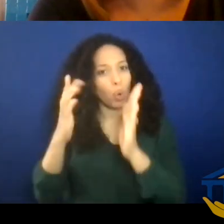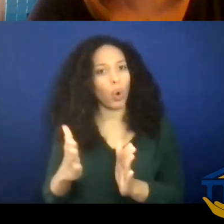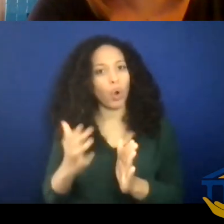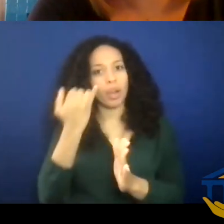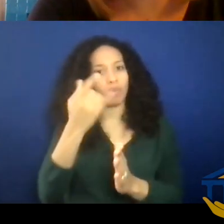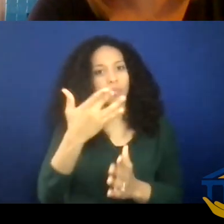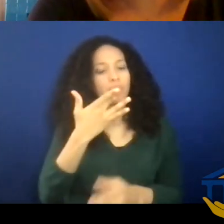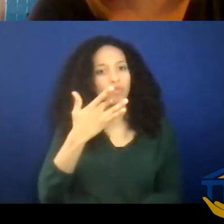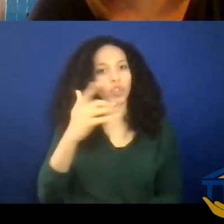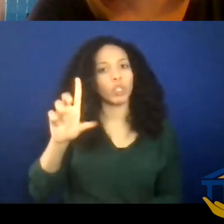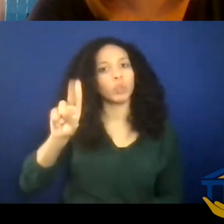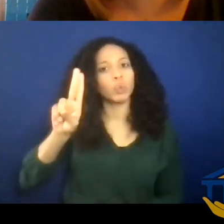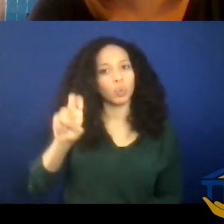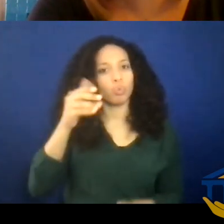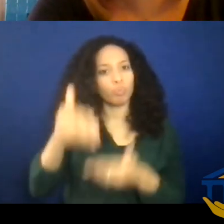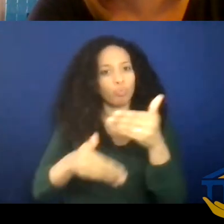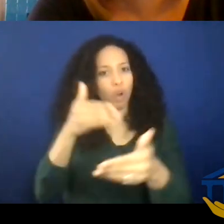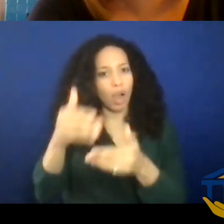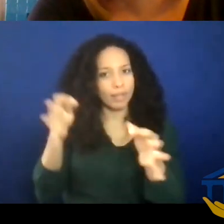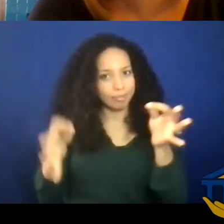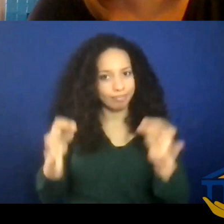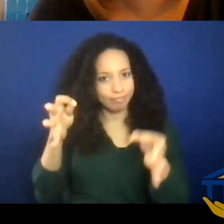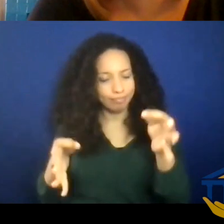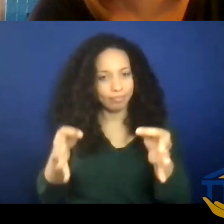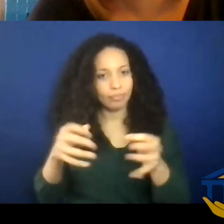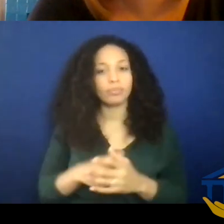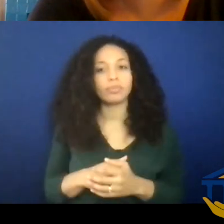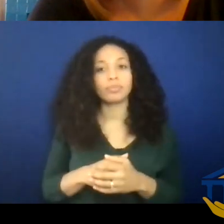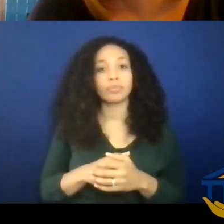You can contact our office to see if it's something that we can help with